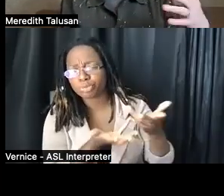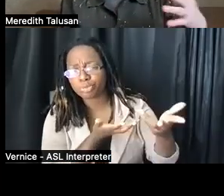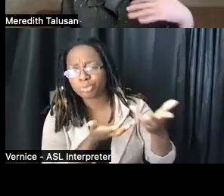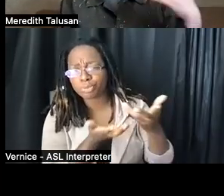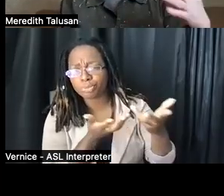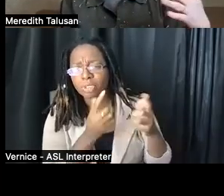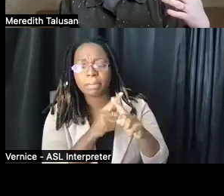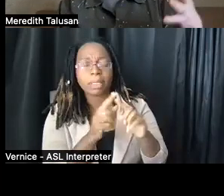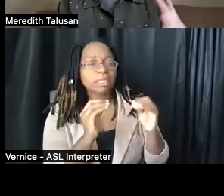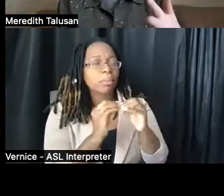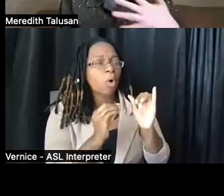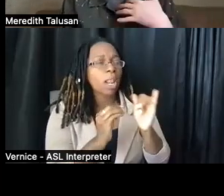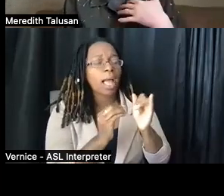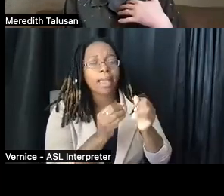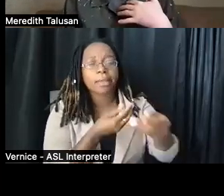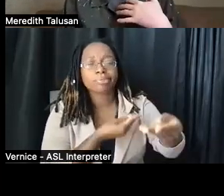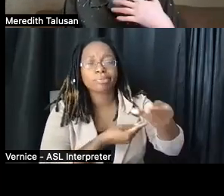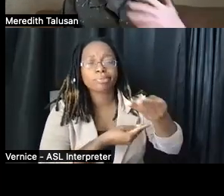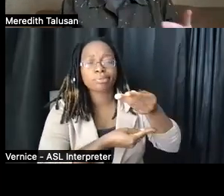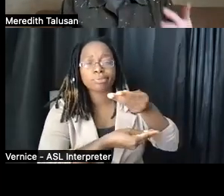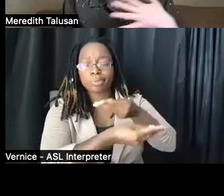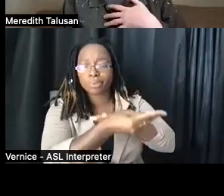super direct, transactional way.